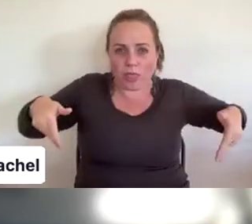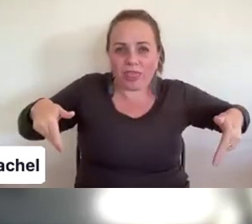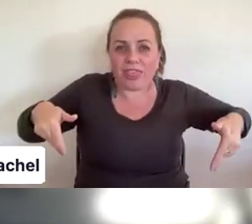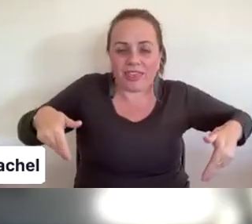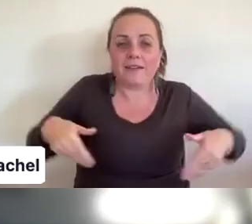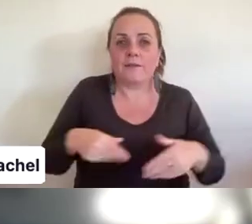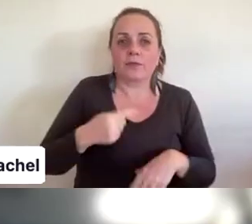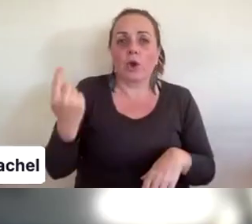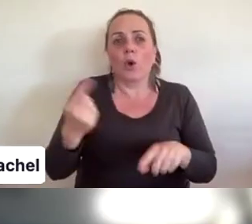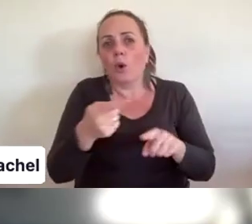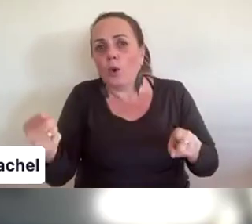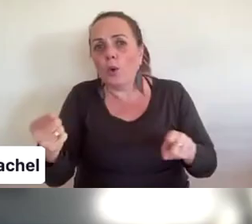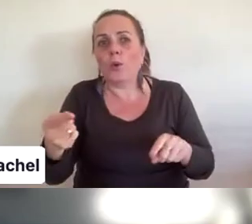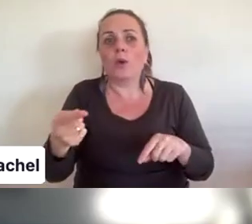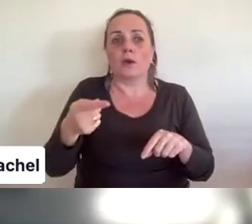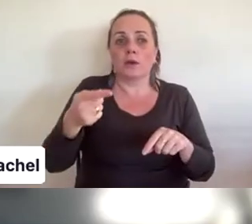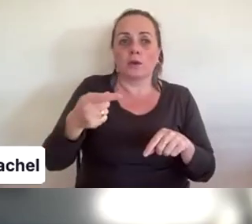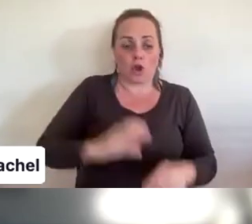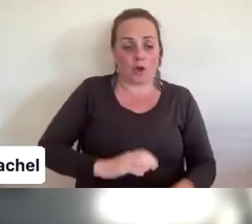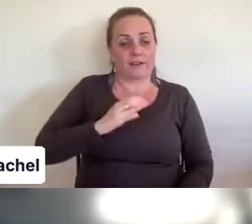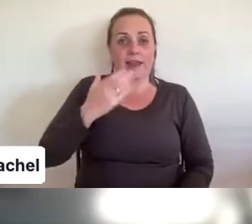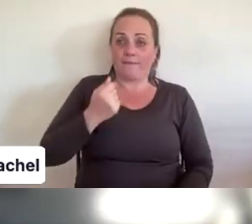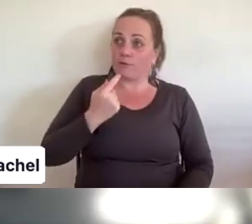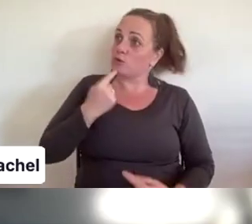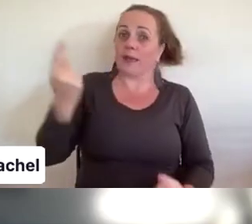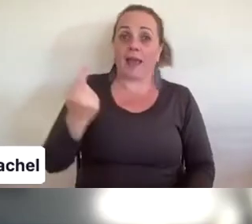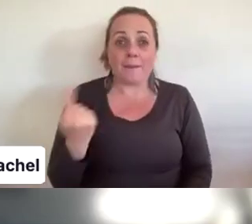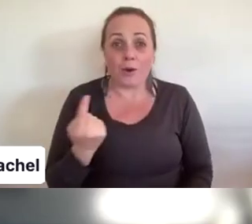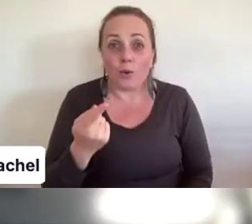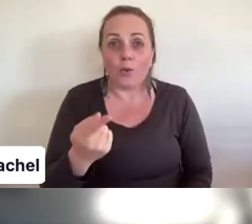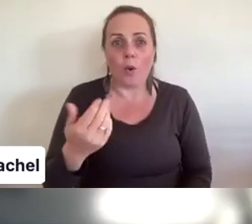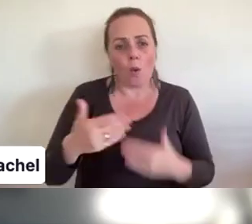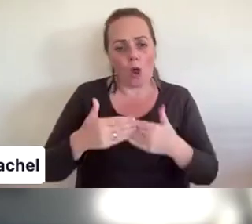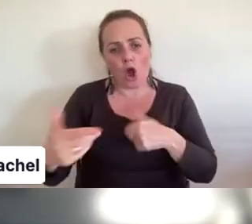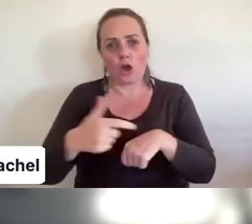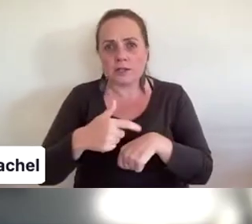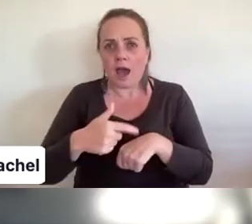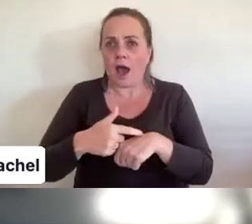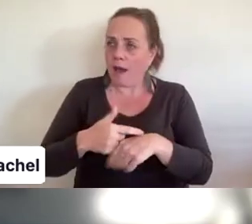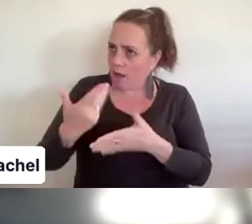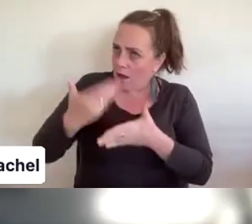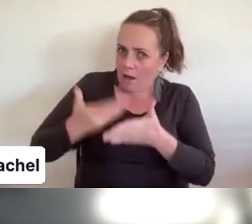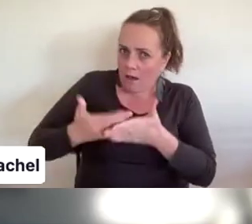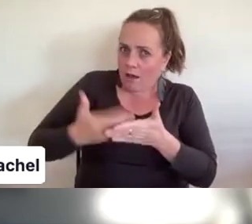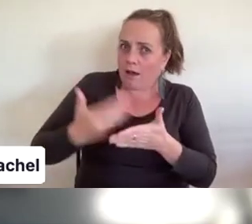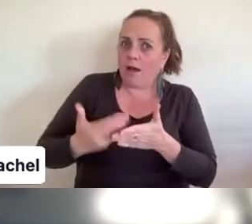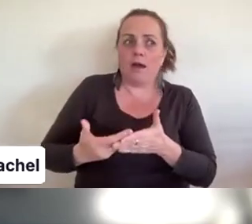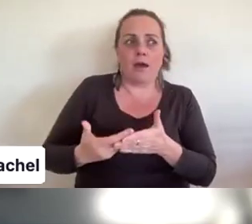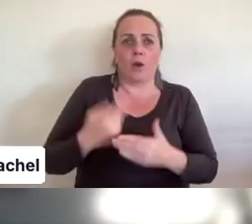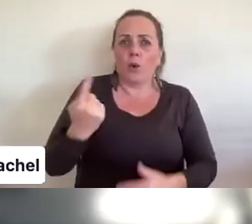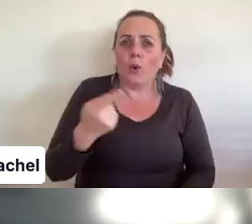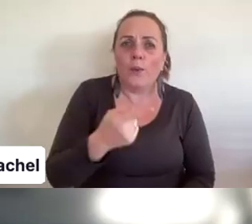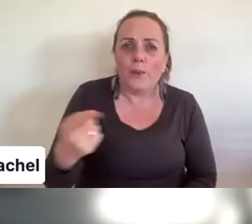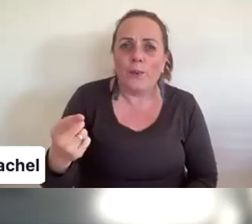them more confident to speak, or presume to speak for longer than others, or speak in ways that are